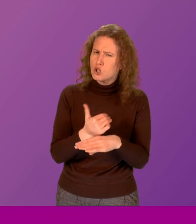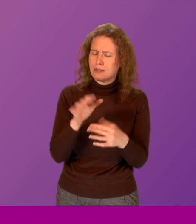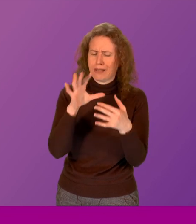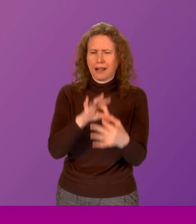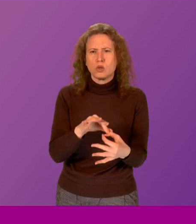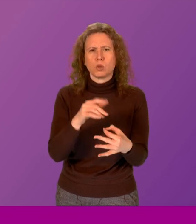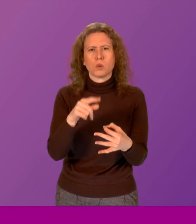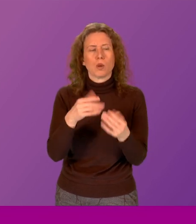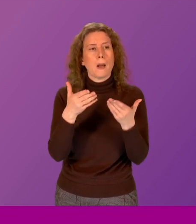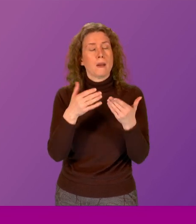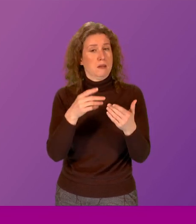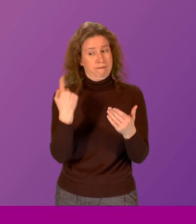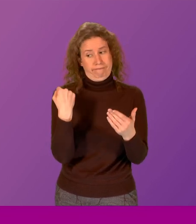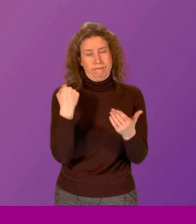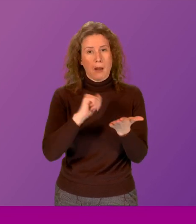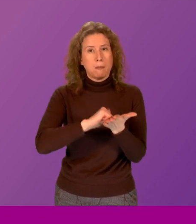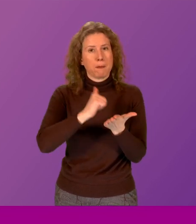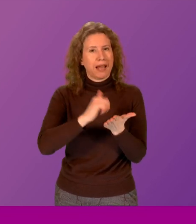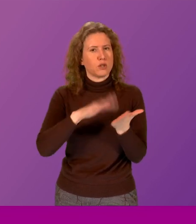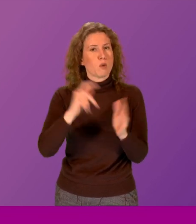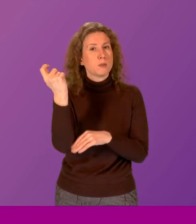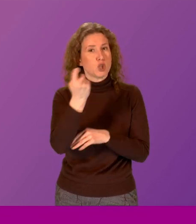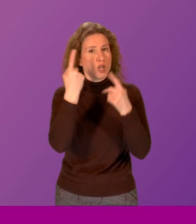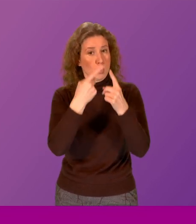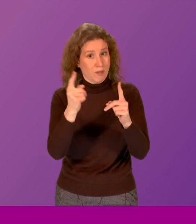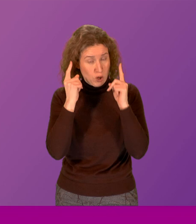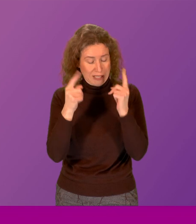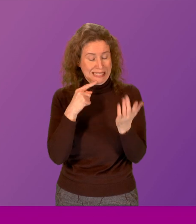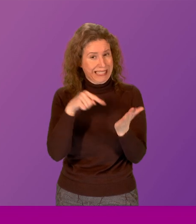following the publication of the University of Stirling study highlighting the reported